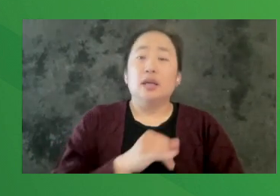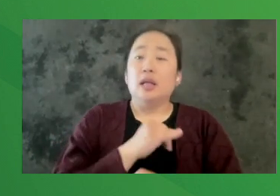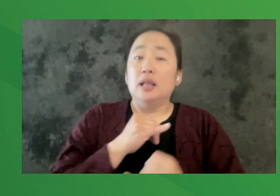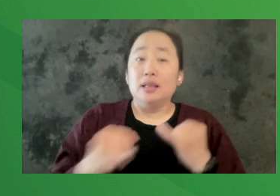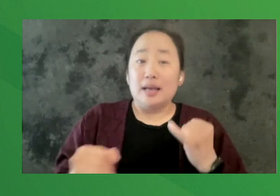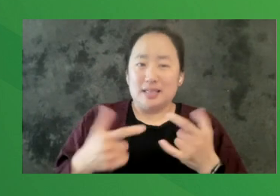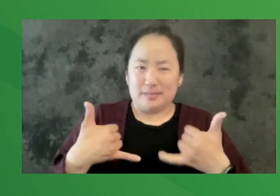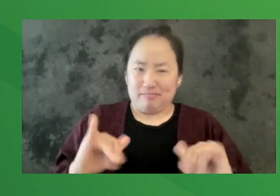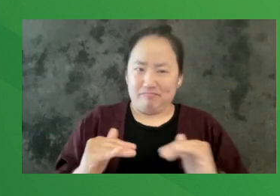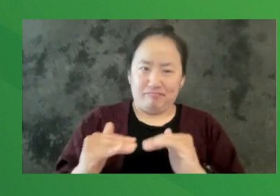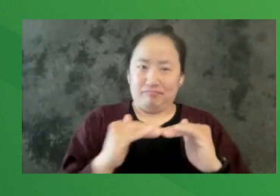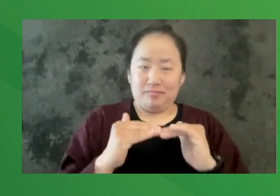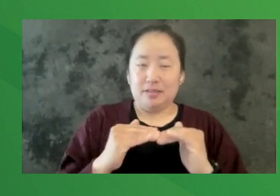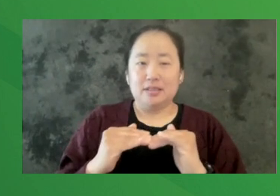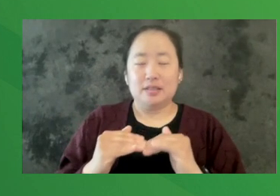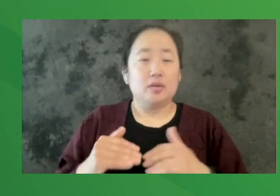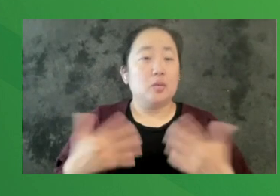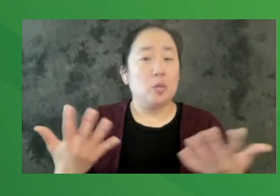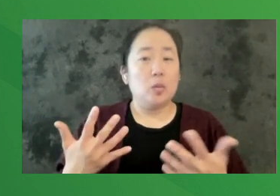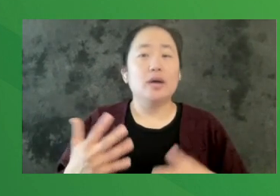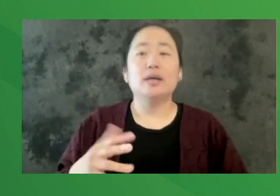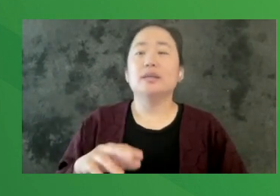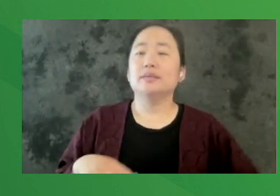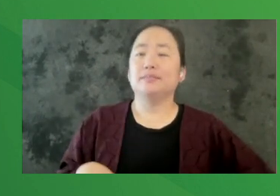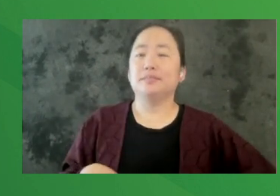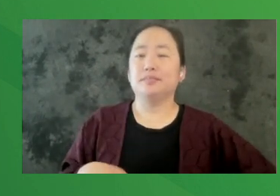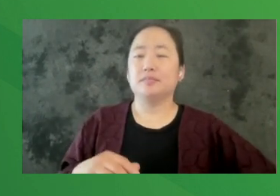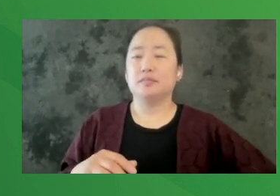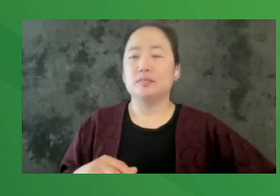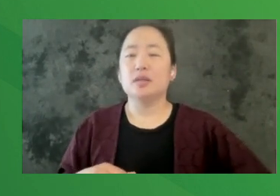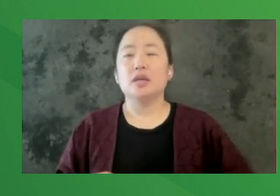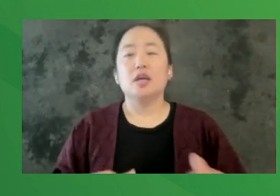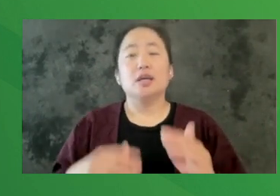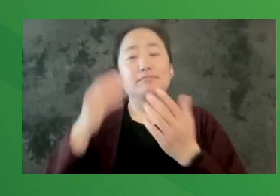final dimension, which we call communicating, conclusions, and taking informed action. In